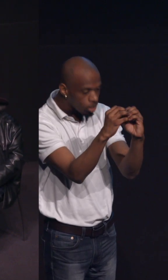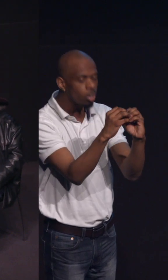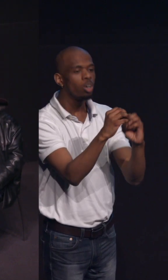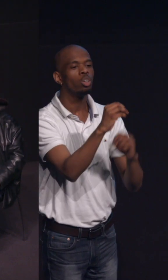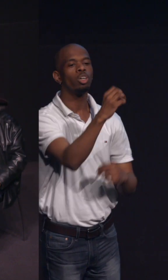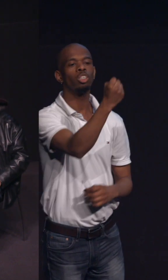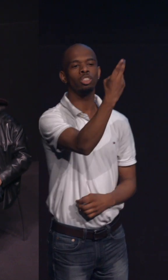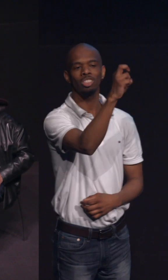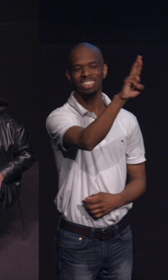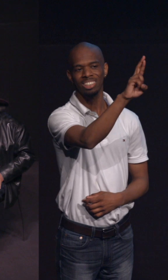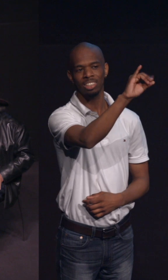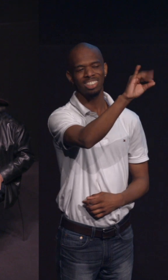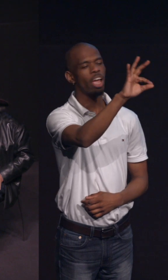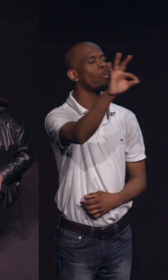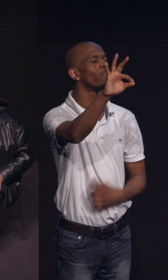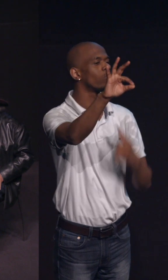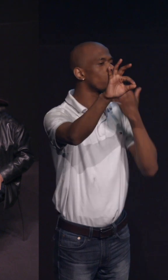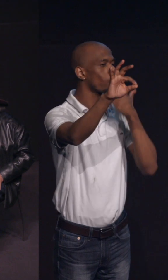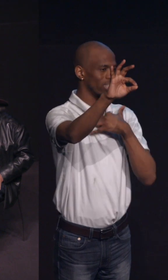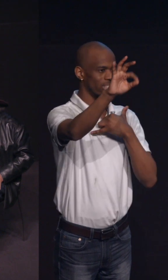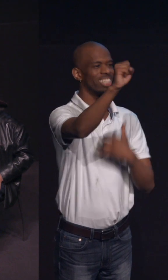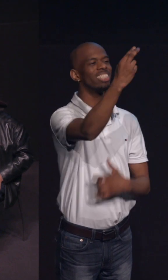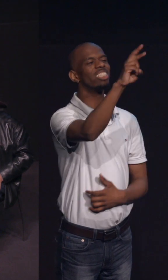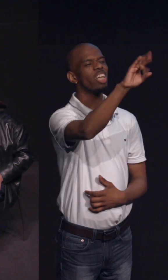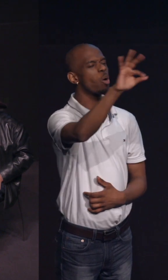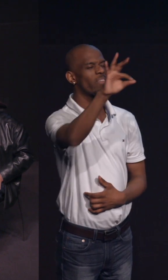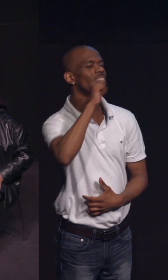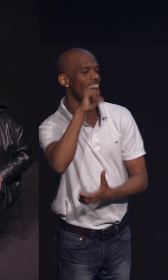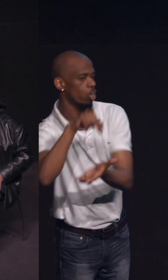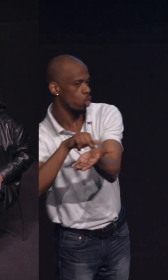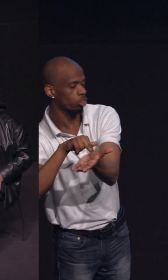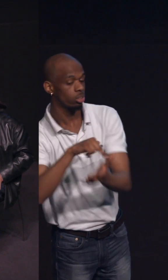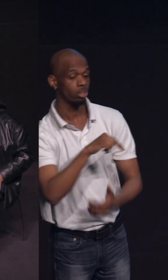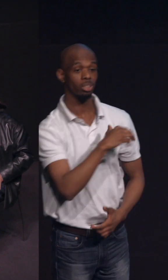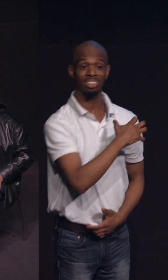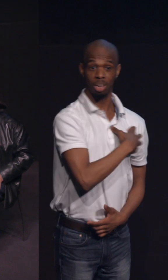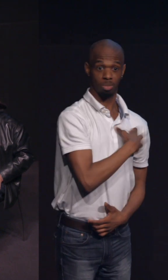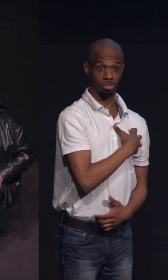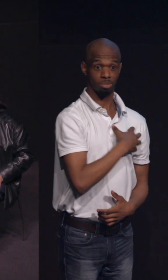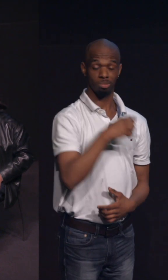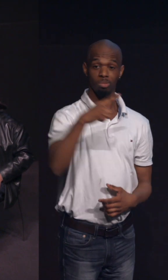you can dictate what I grow, you know?